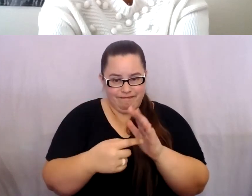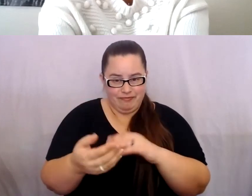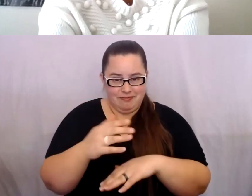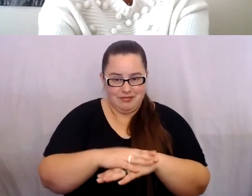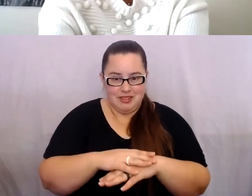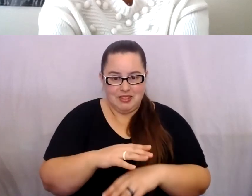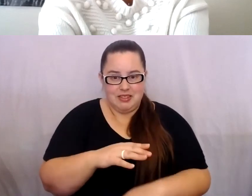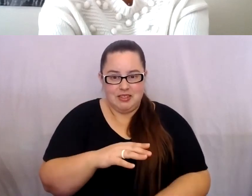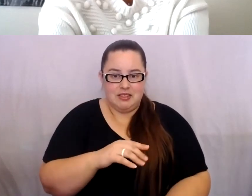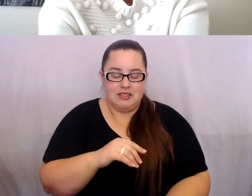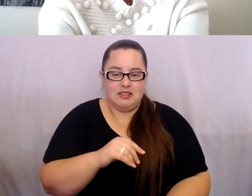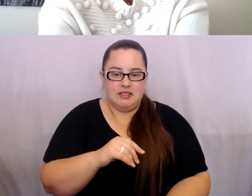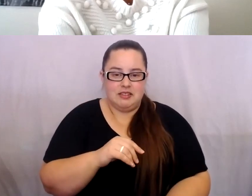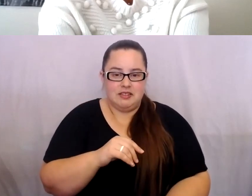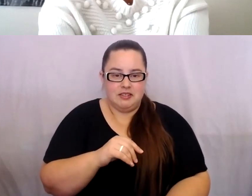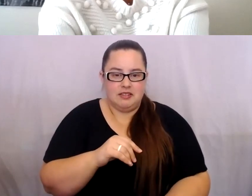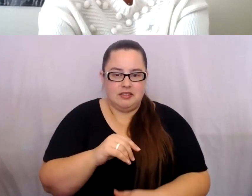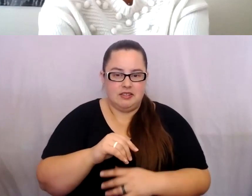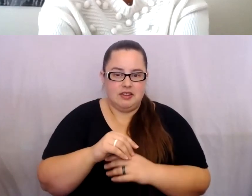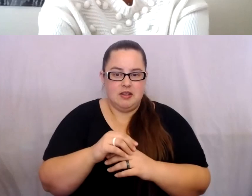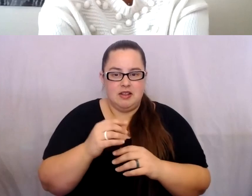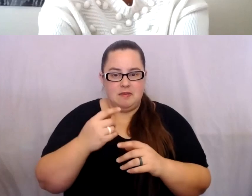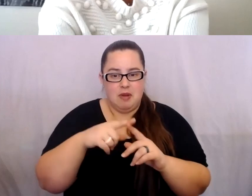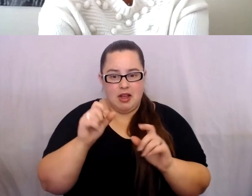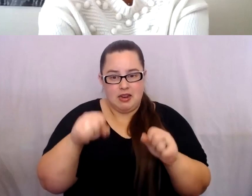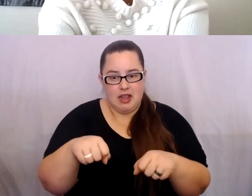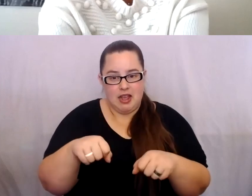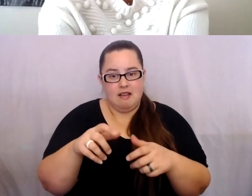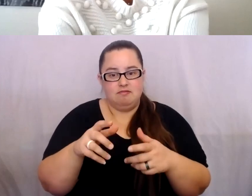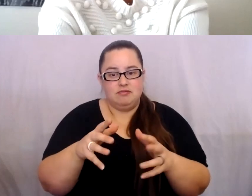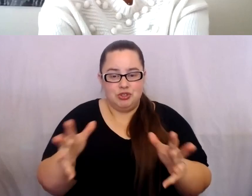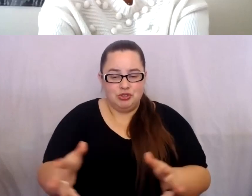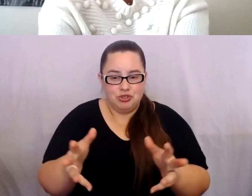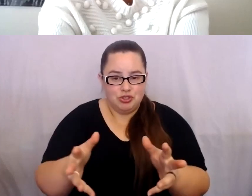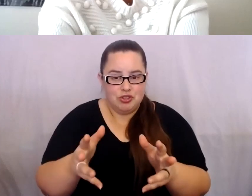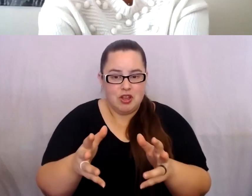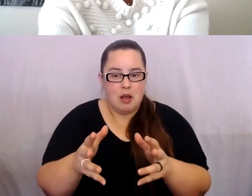encourage them to again avoid multitasking. During the meeting.